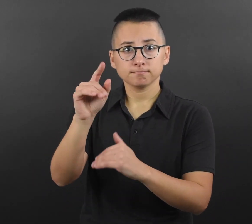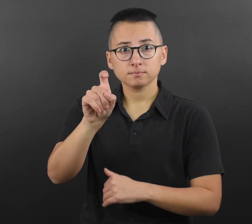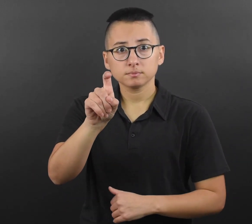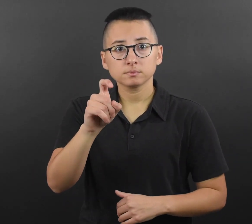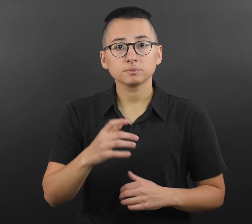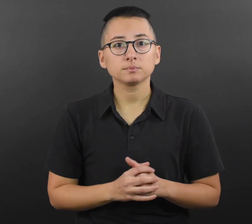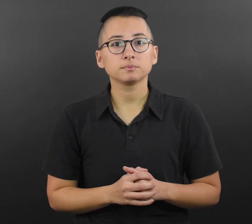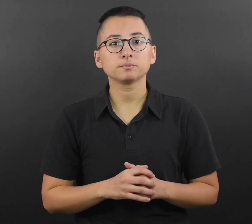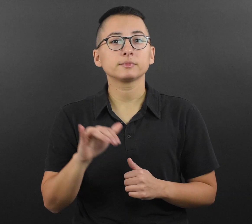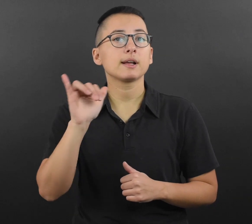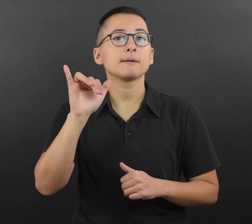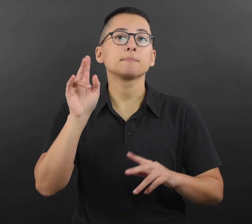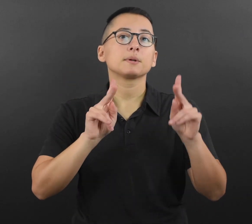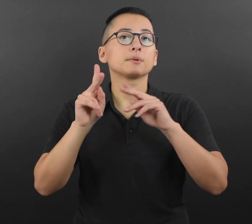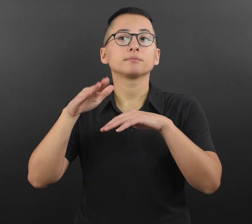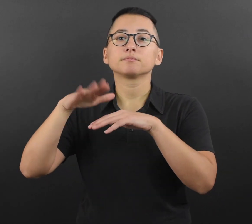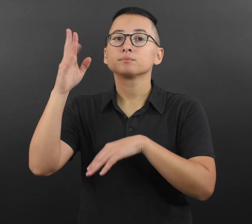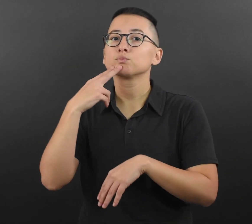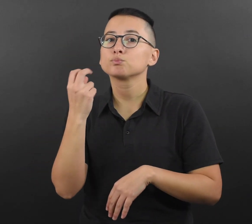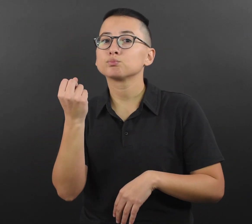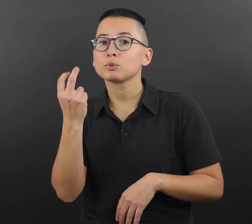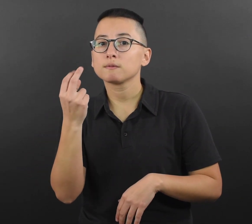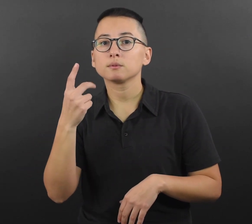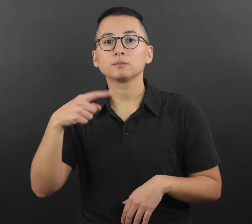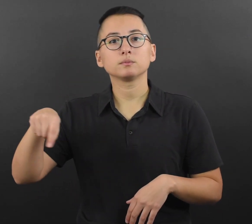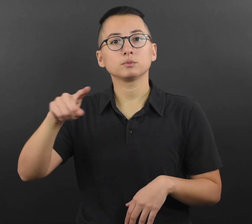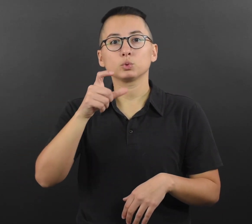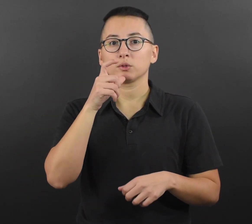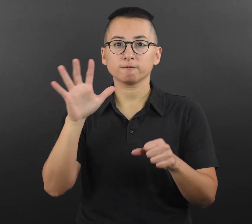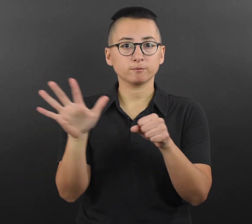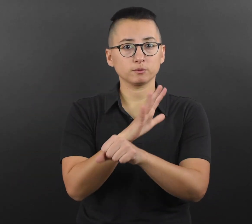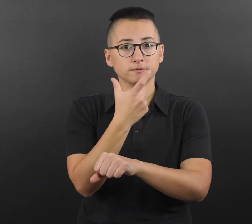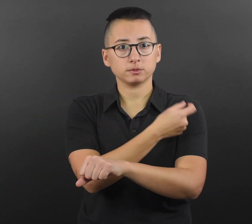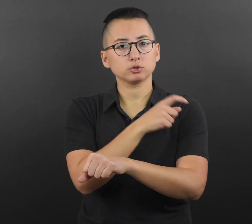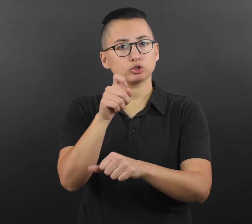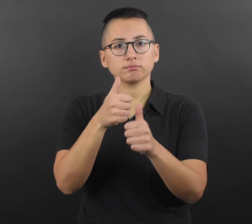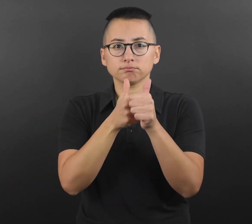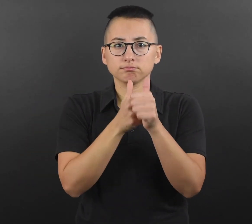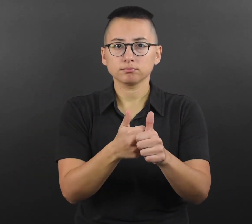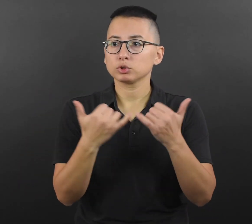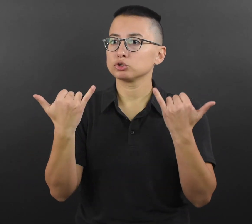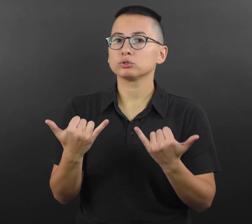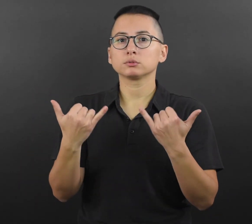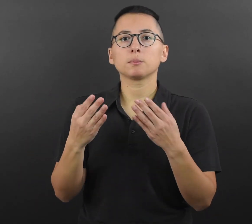or limitations after they are vaccinated? o As with people age 12 and older, children